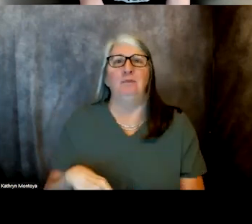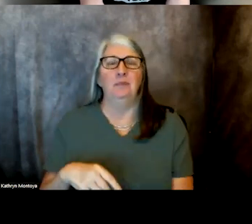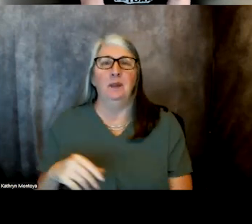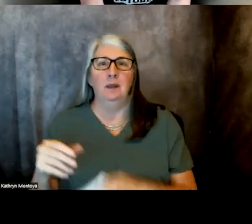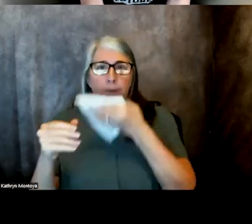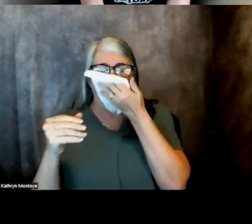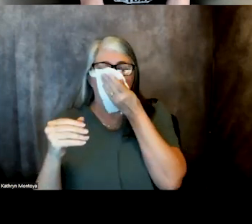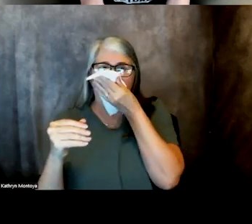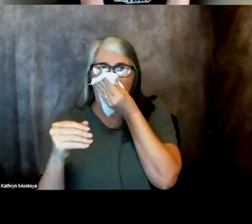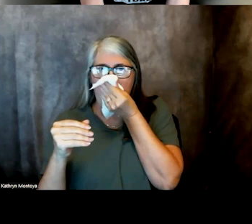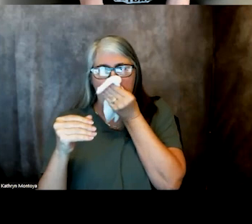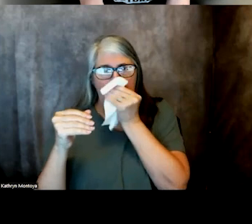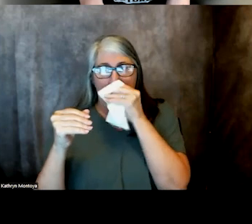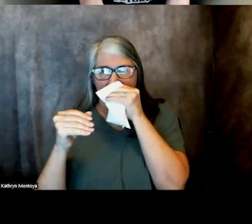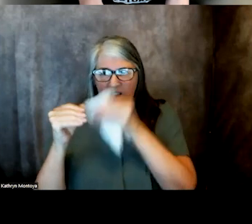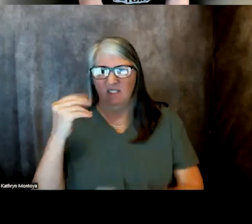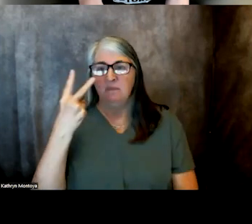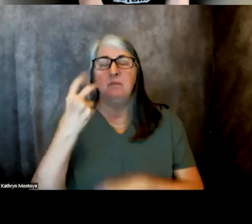DIFFERENT POSITION AND DID NOT THINK I WAS GOING TO GET IT,